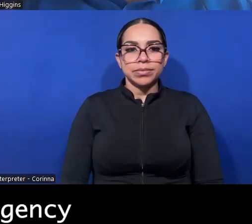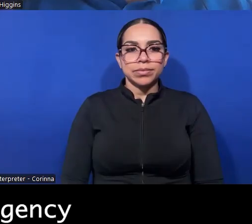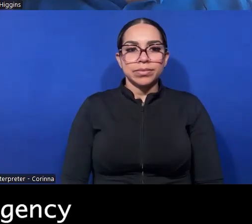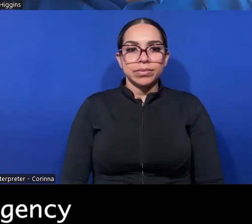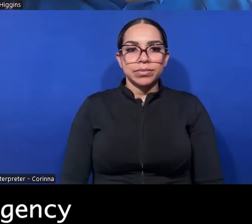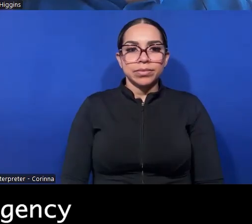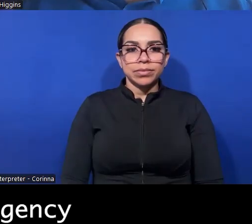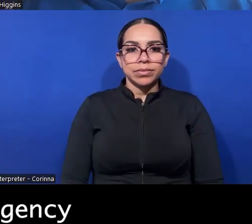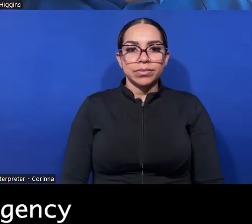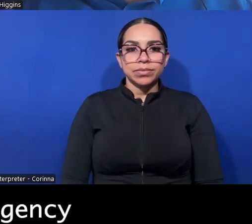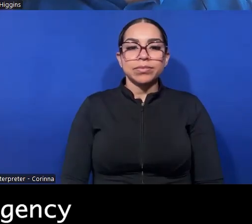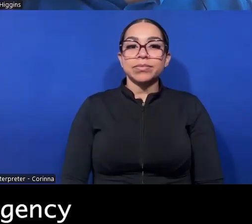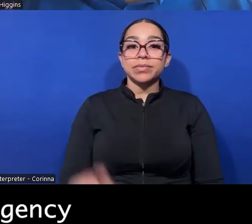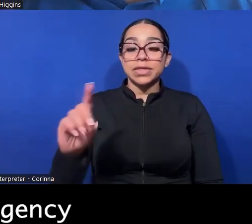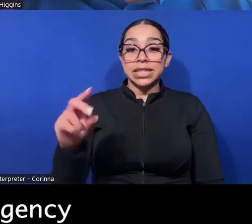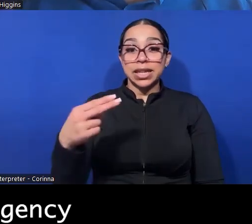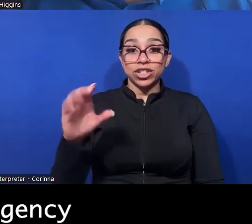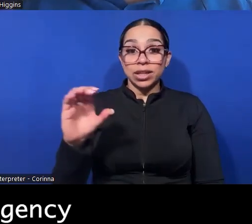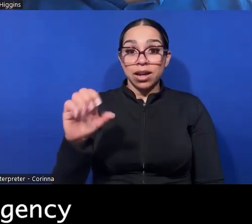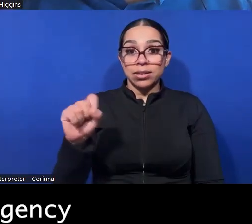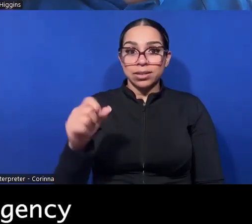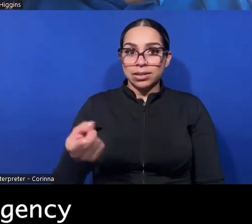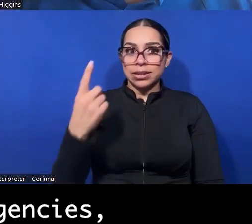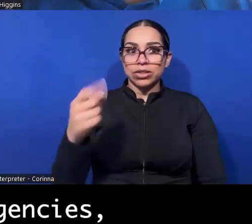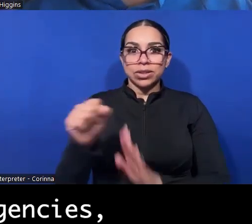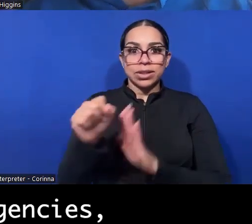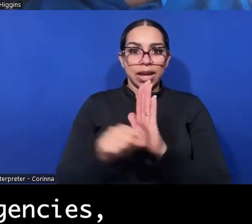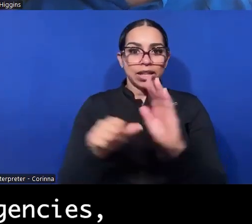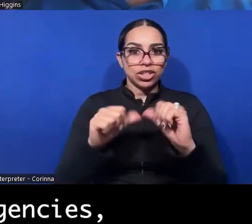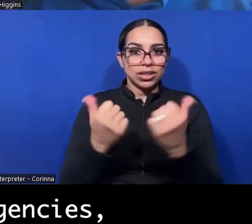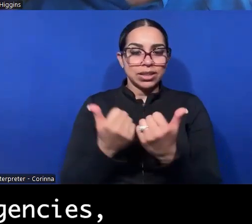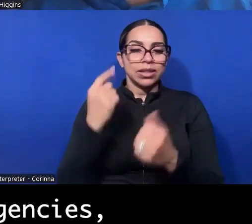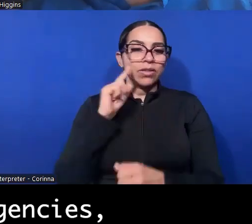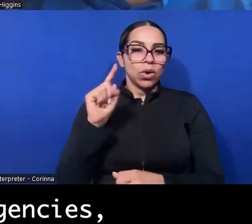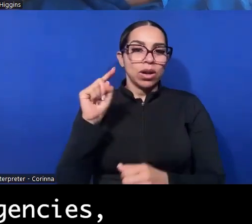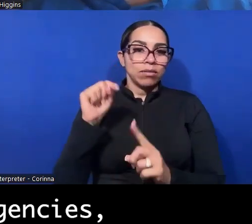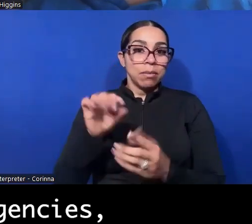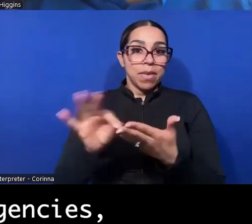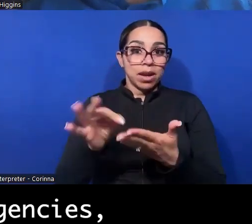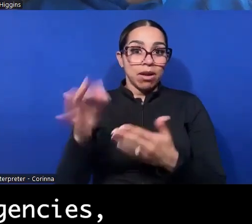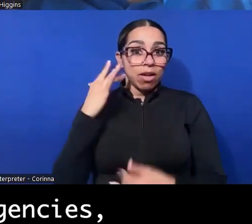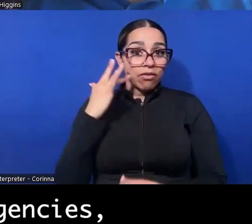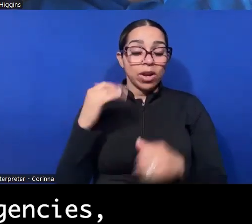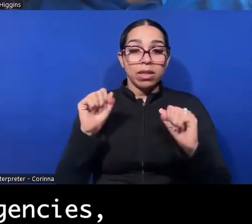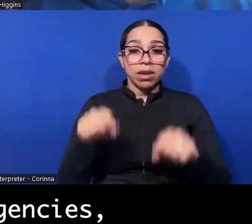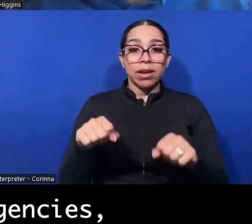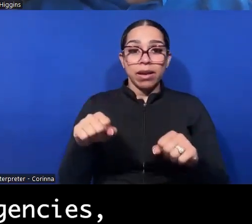And they're the single state agency for Medi-Cal in California. And they can delegate to other agencies, such as for In-Home